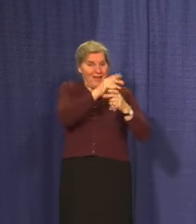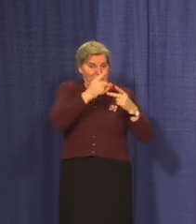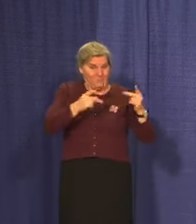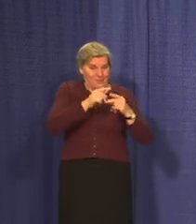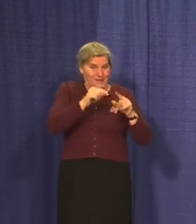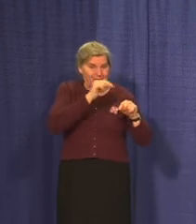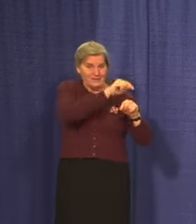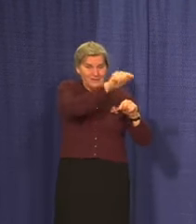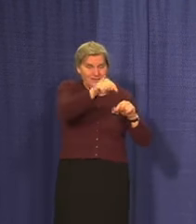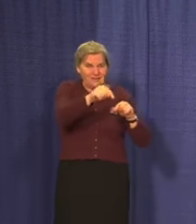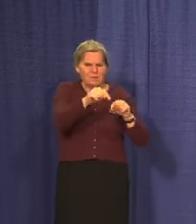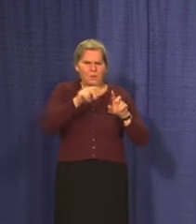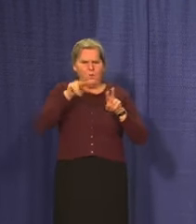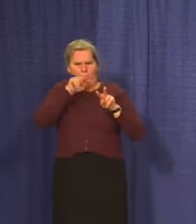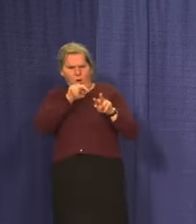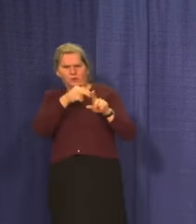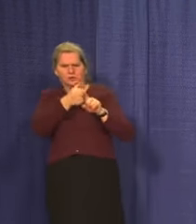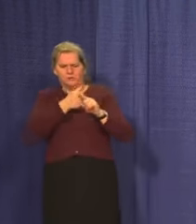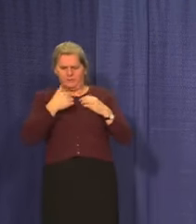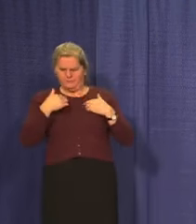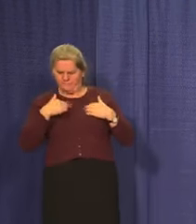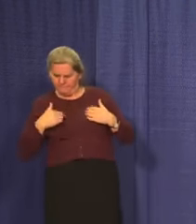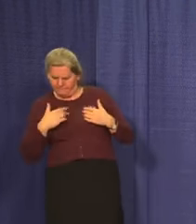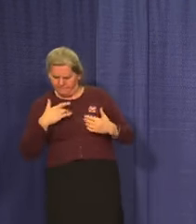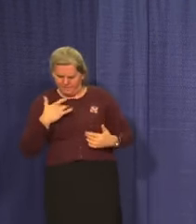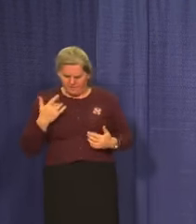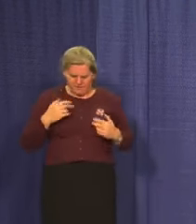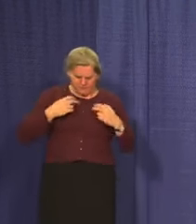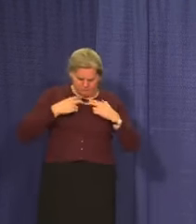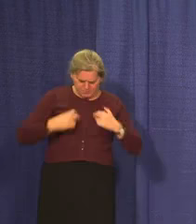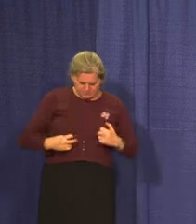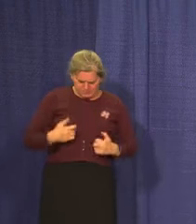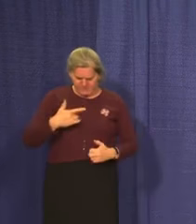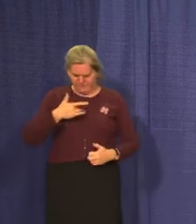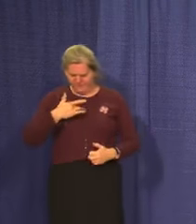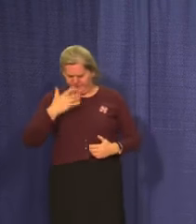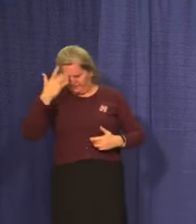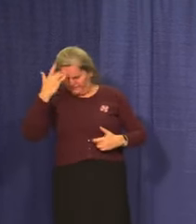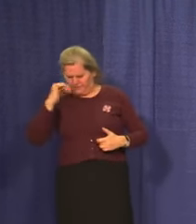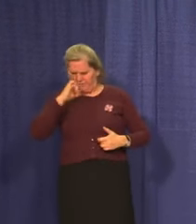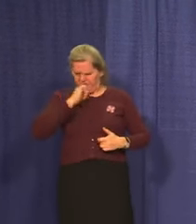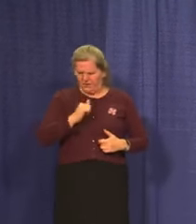YOU PLEASE MONITOR FOR SYMPTOMS, AND IF YOU ARE EXPERIENCING SYMPTOMS, WHETHER IT BE A SLIGHT